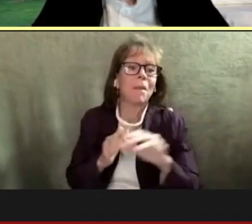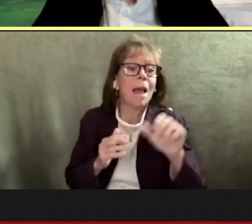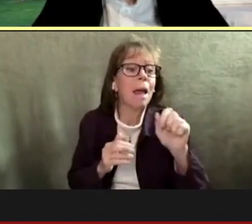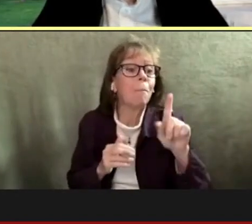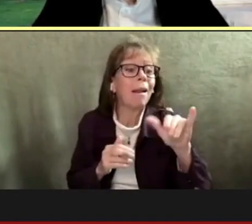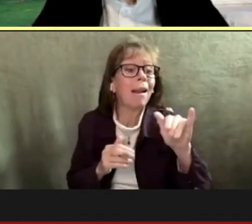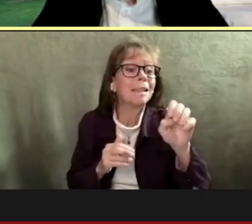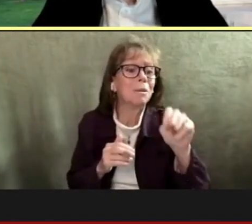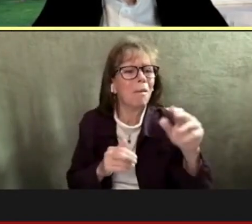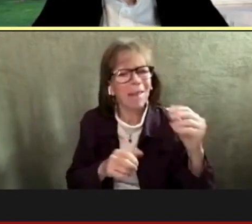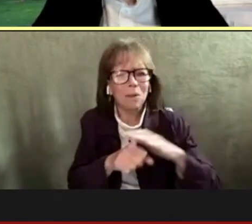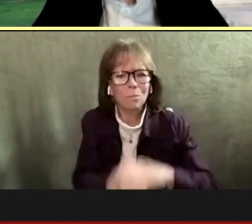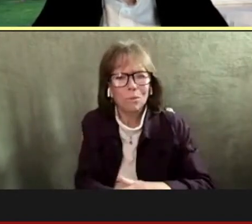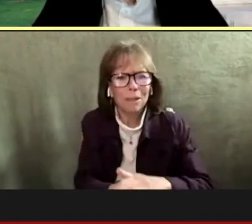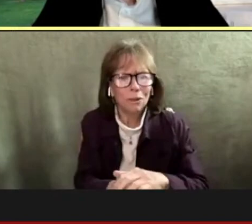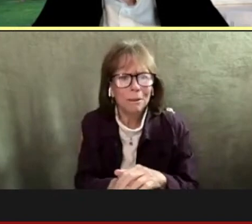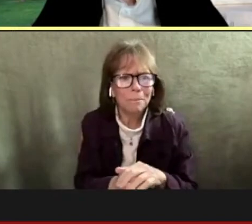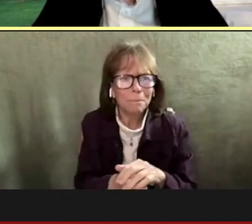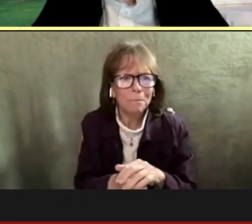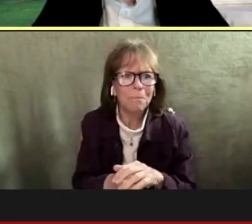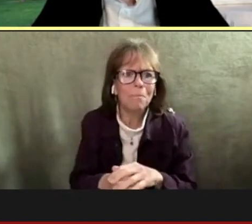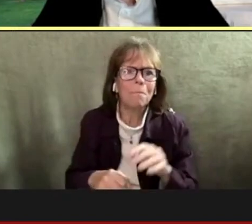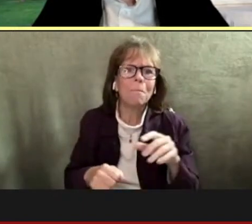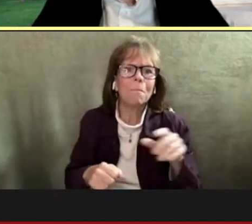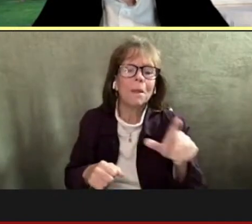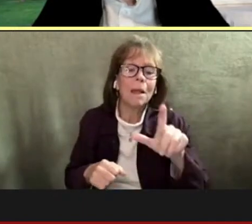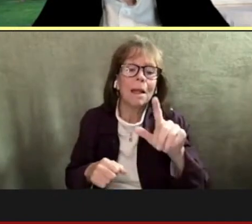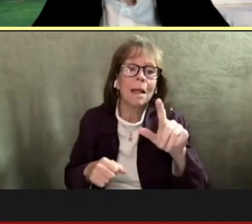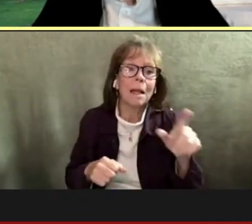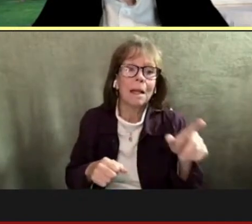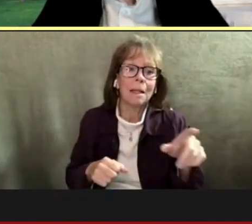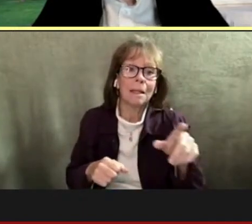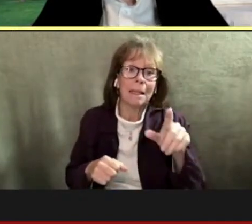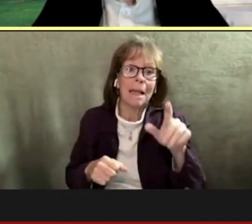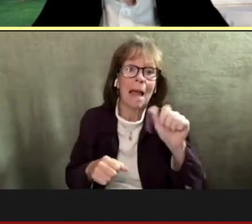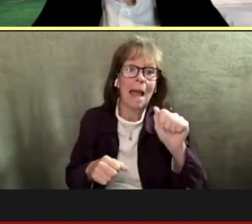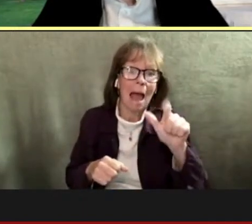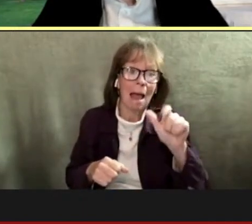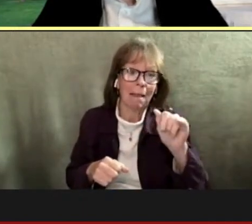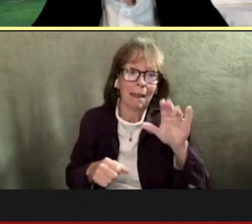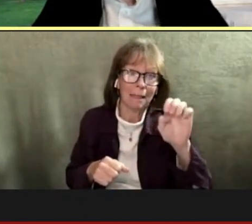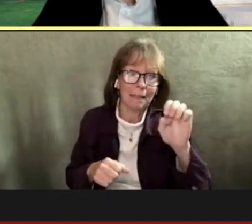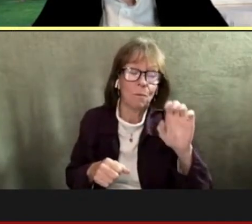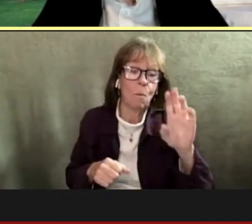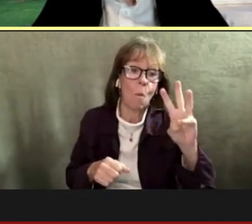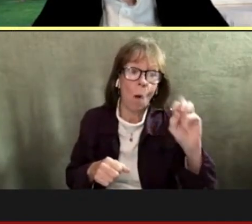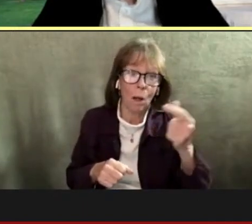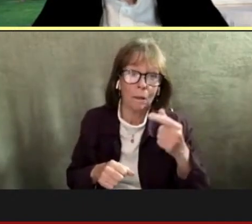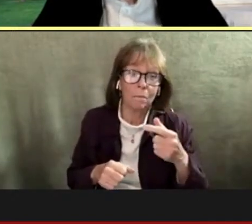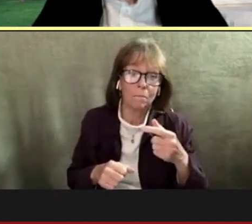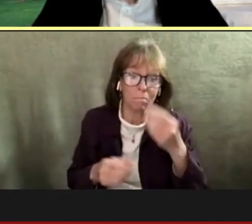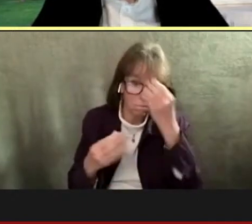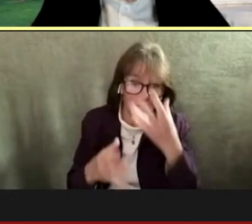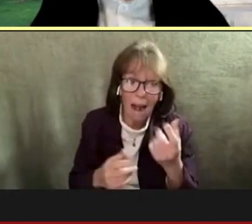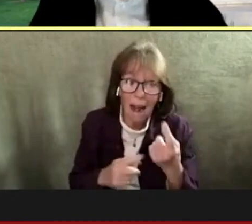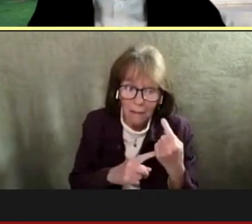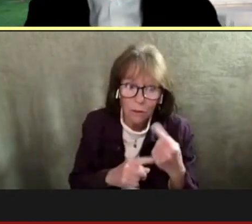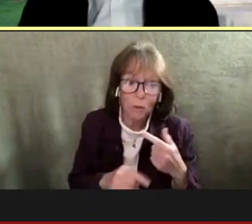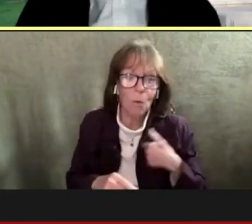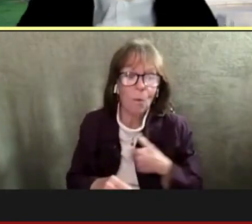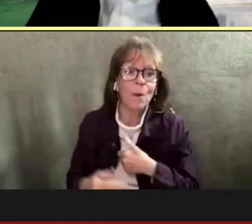And she shared to Talila Lewis's working definition of ableism, which I will read.